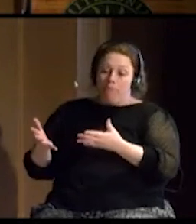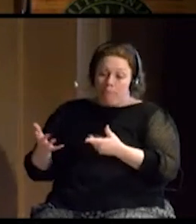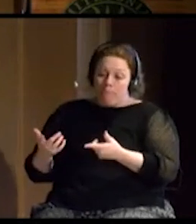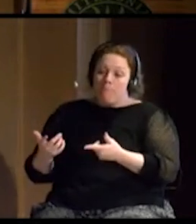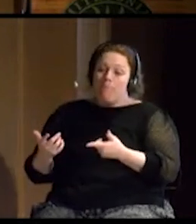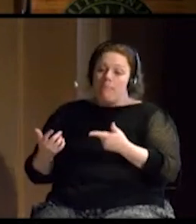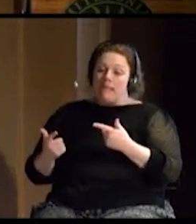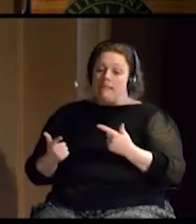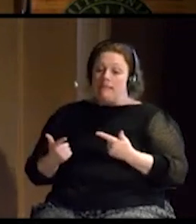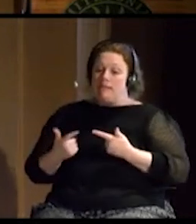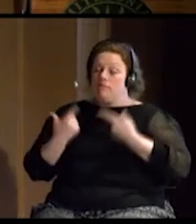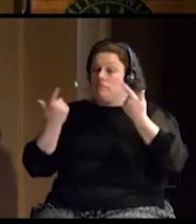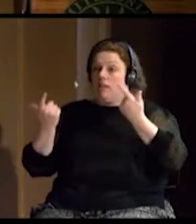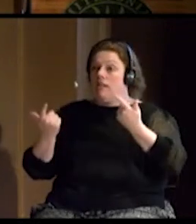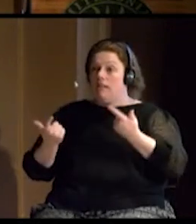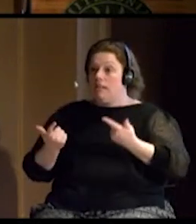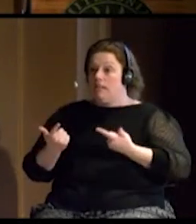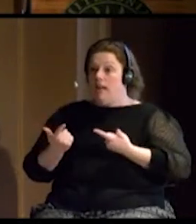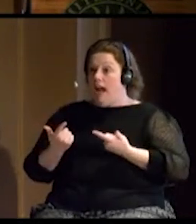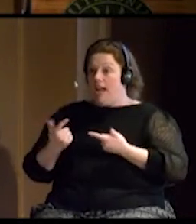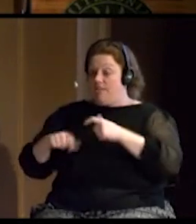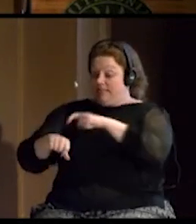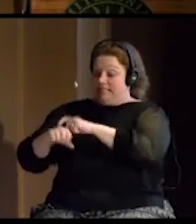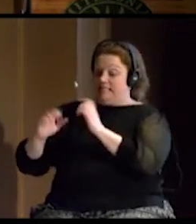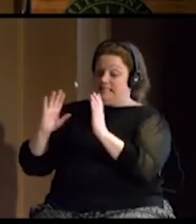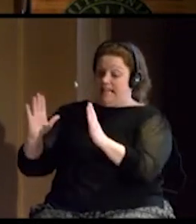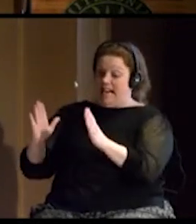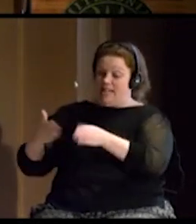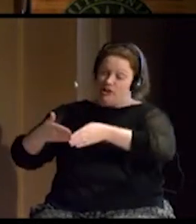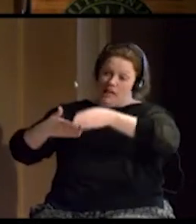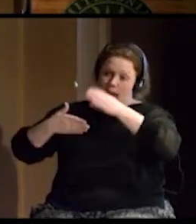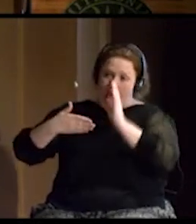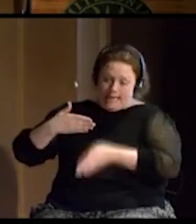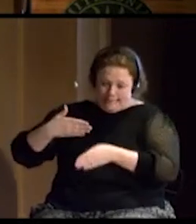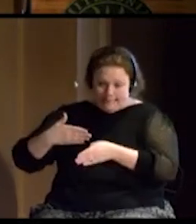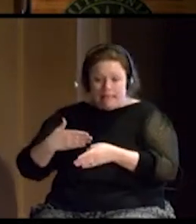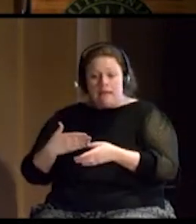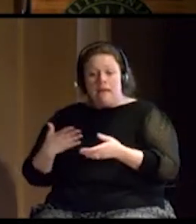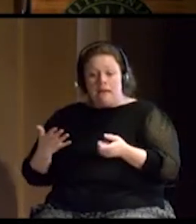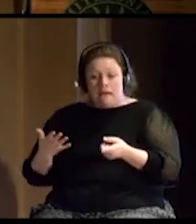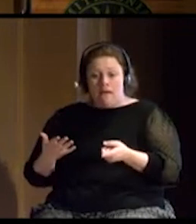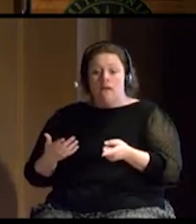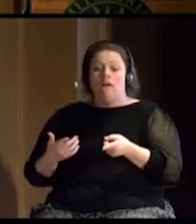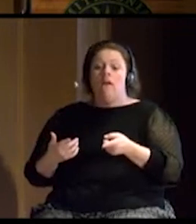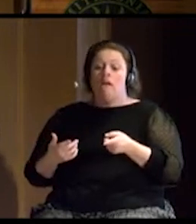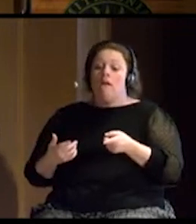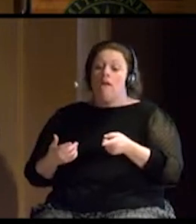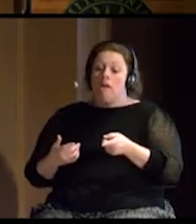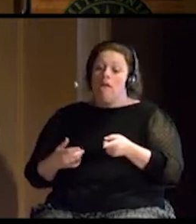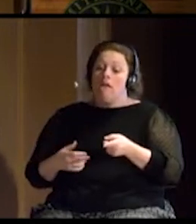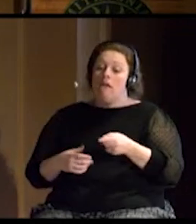where the adoption of a new habitat regime can be advantageous in the short term,